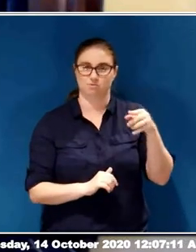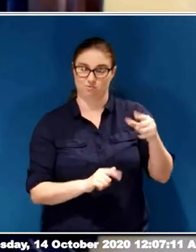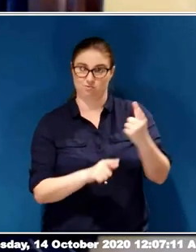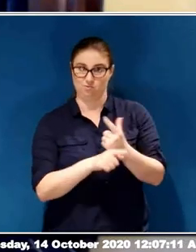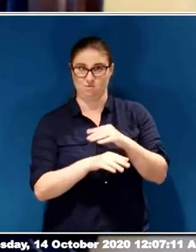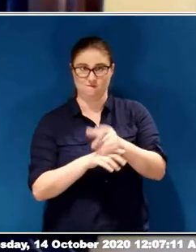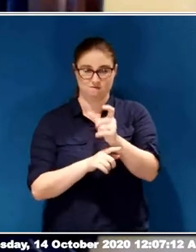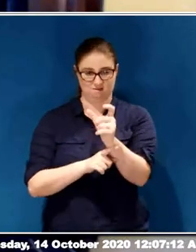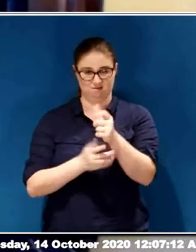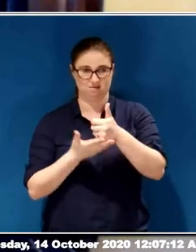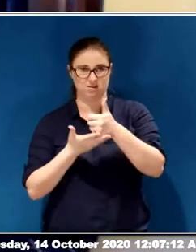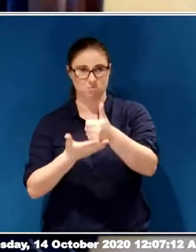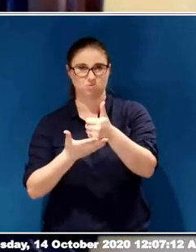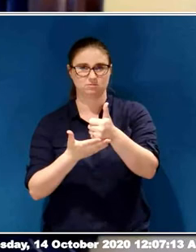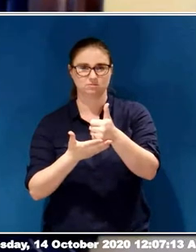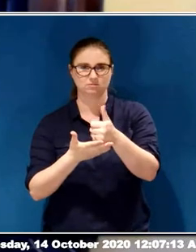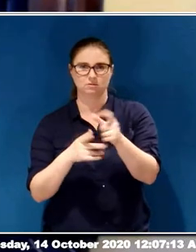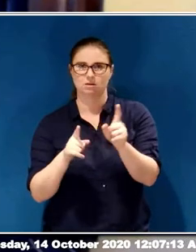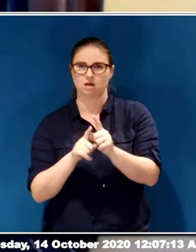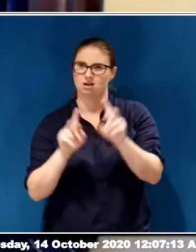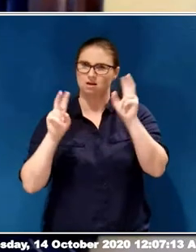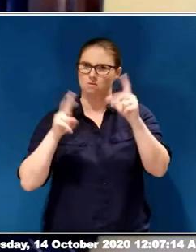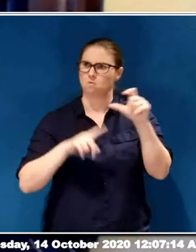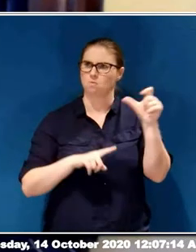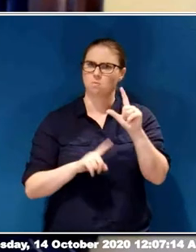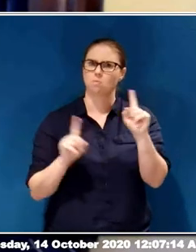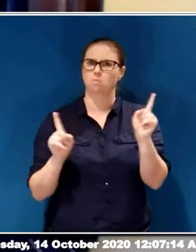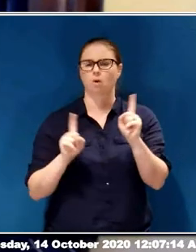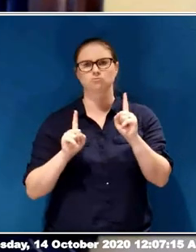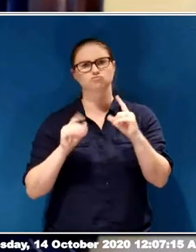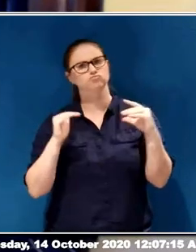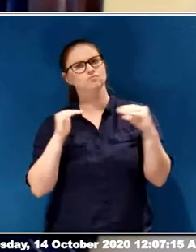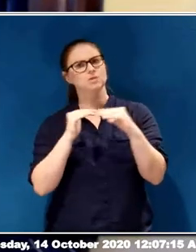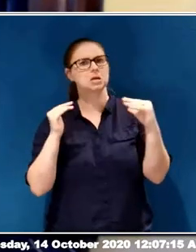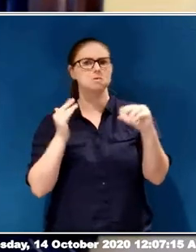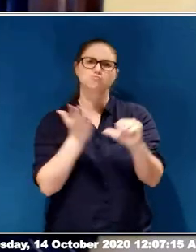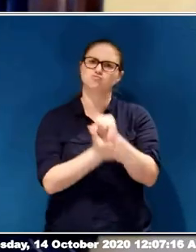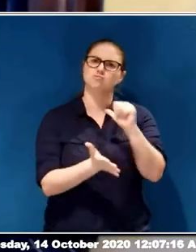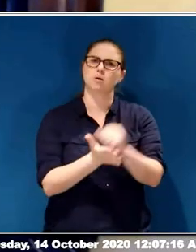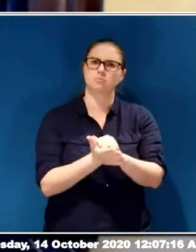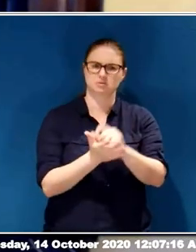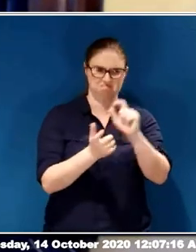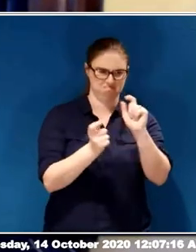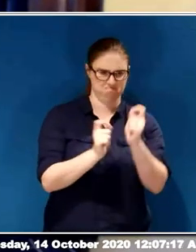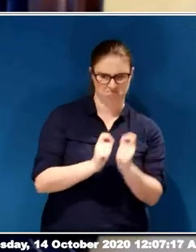However, teachers do all kinds of supportive things, practices and actions